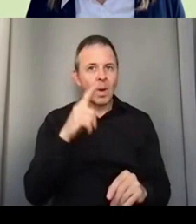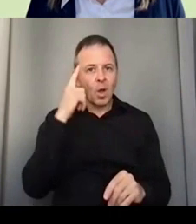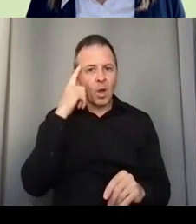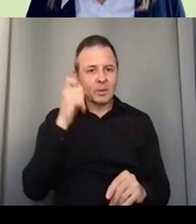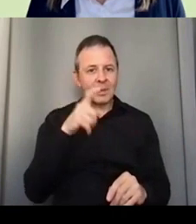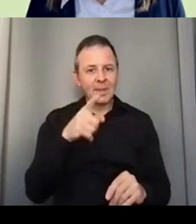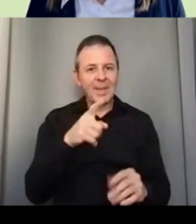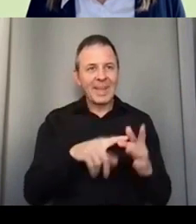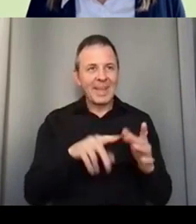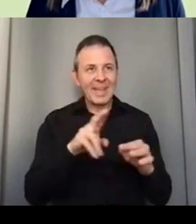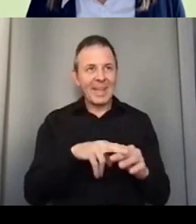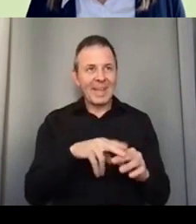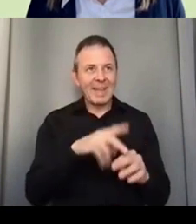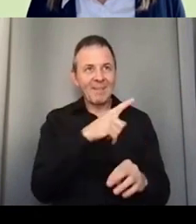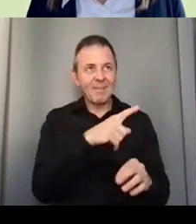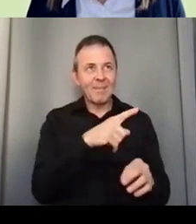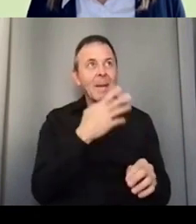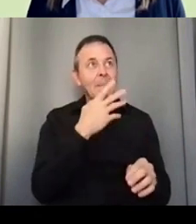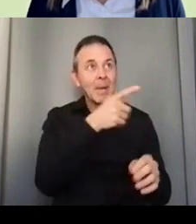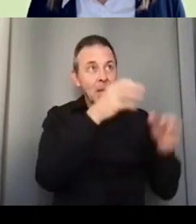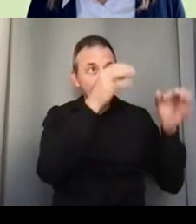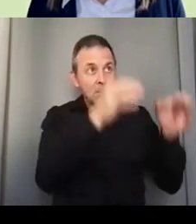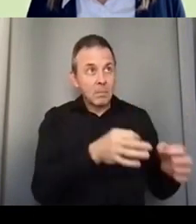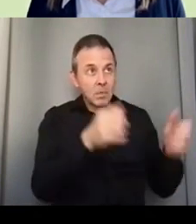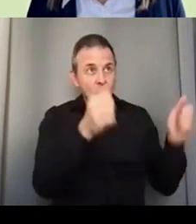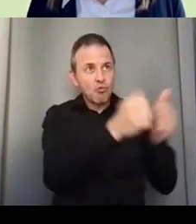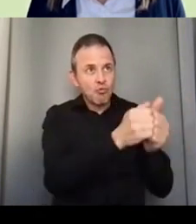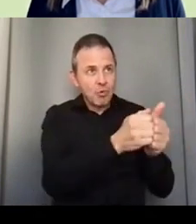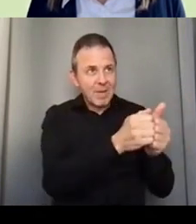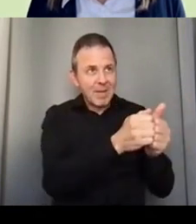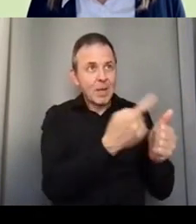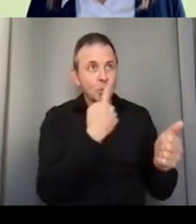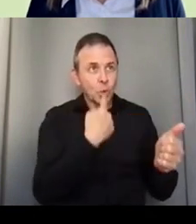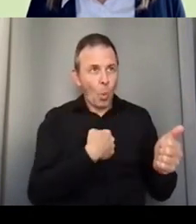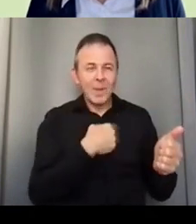agreements in writing because sometimes they can be verbal sometimes you need